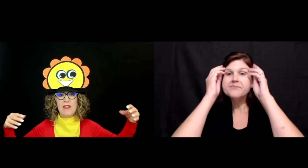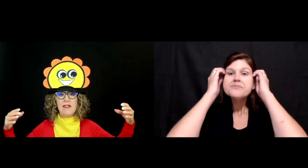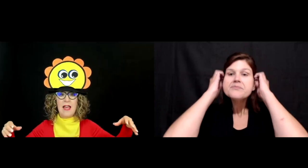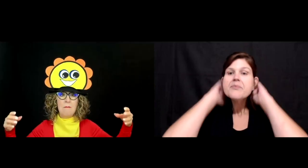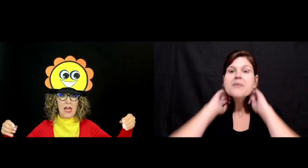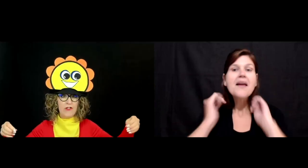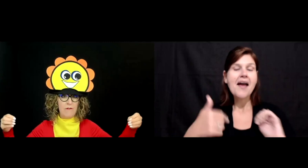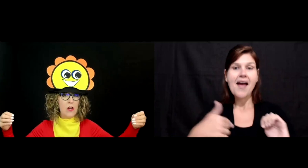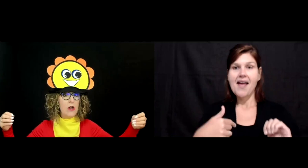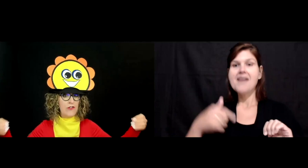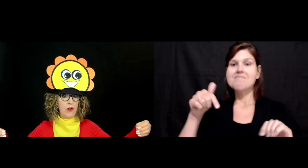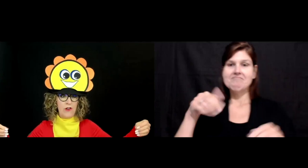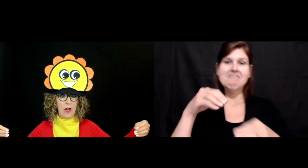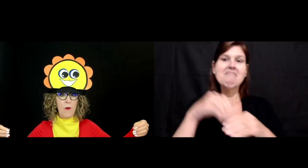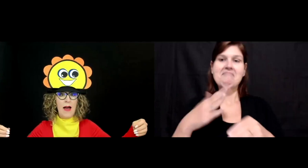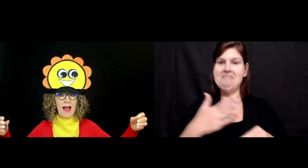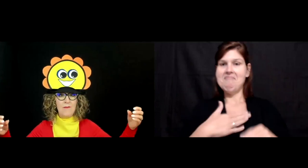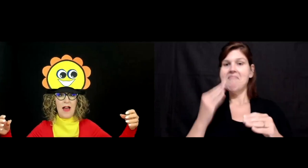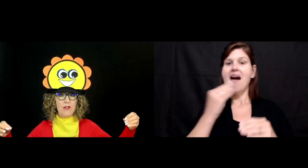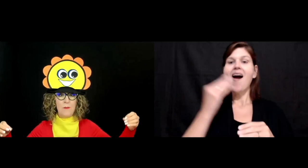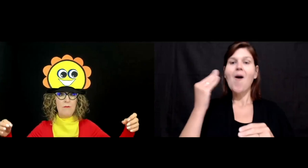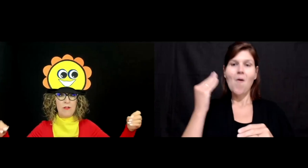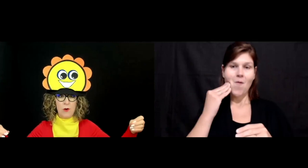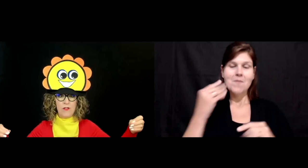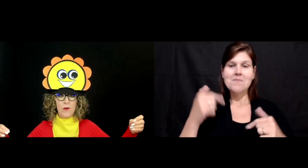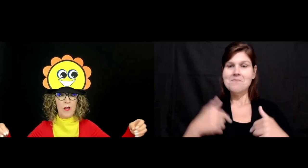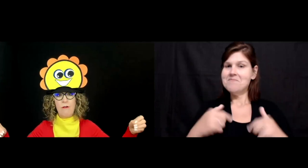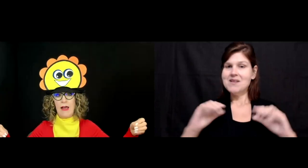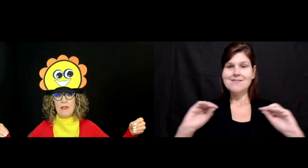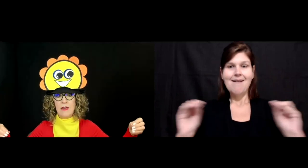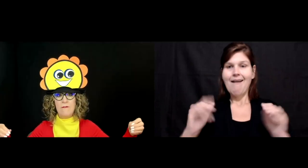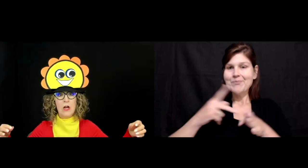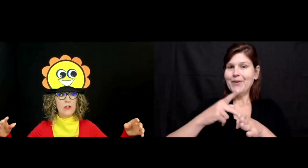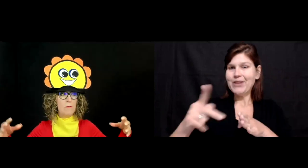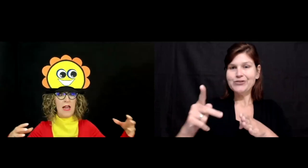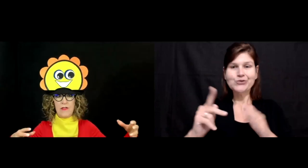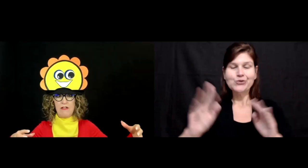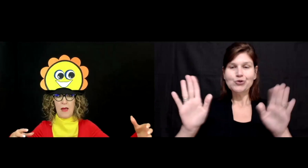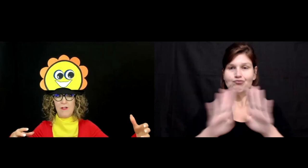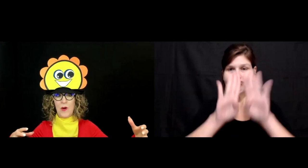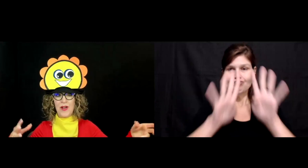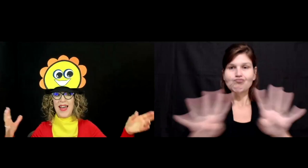This is a makeshift studio. I've had to be resourceful and creative to make this space work.